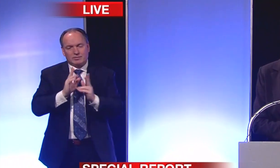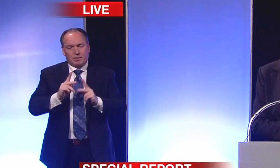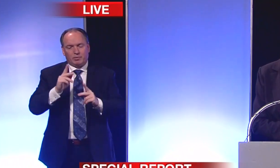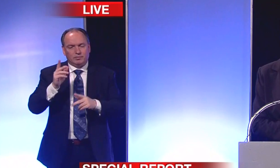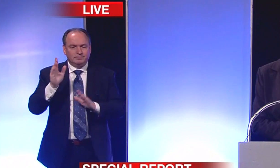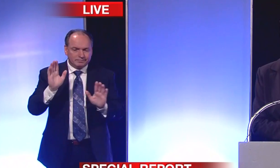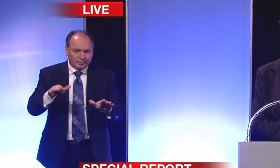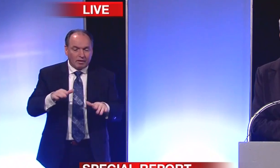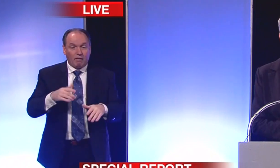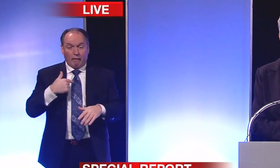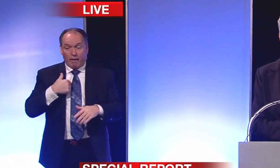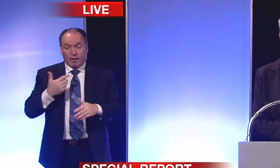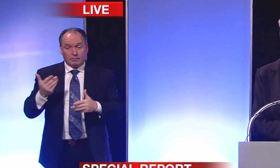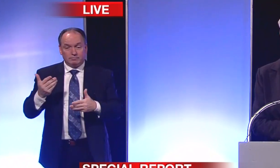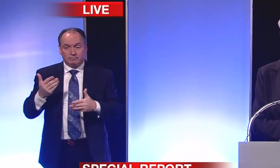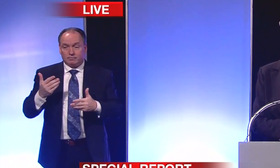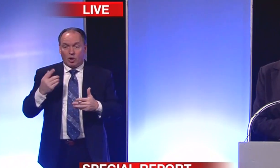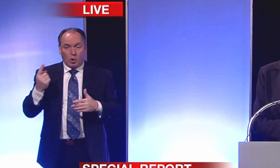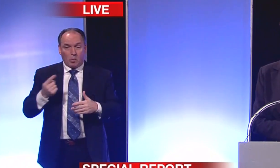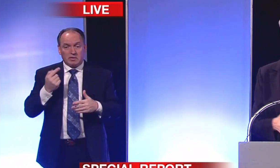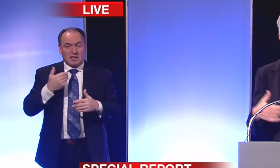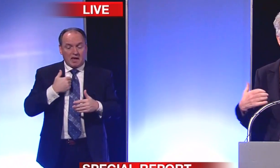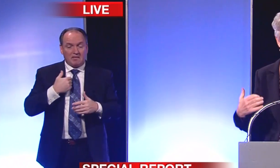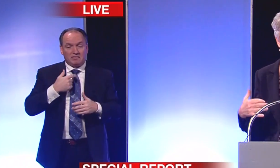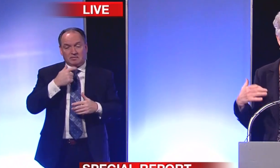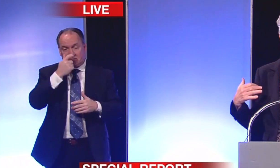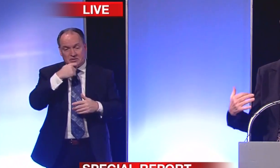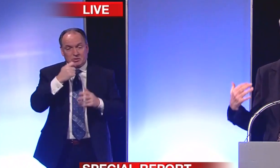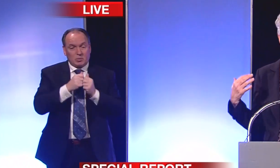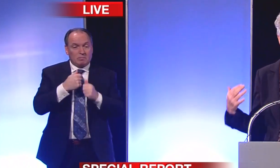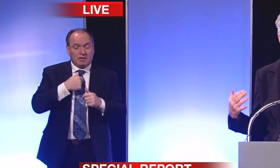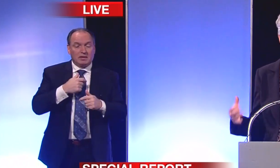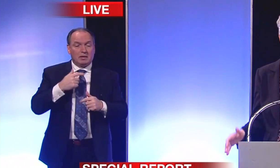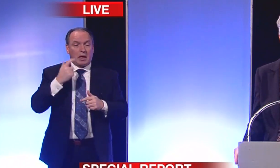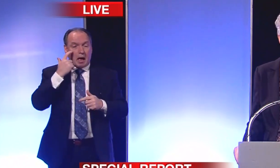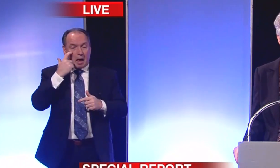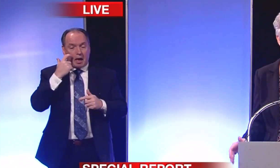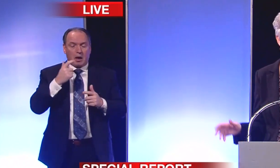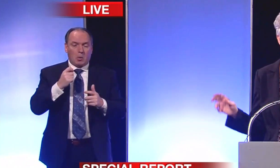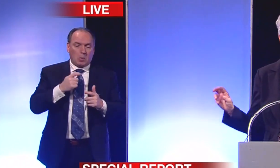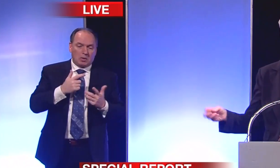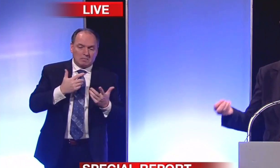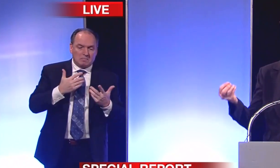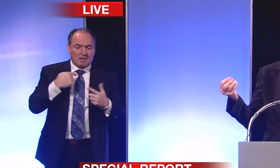TO OF YOTHE VIRUS. WASHING YOUR HANDS TAKES CARE OTHERWISE.